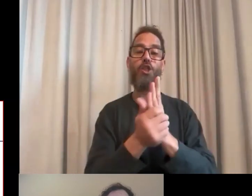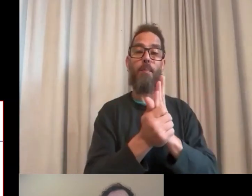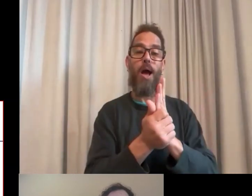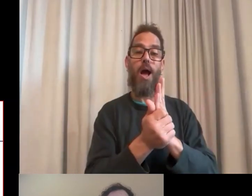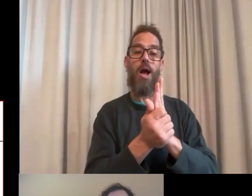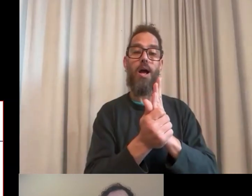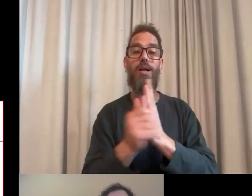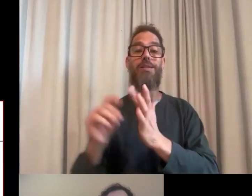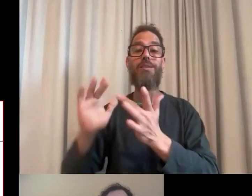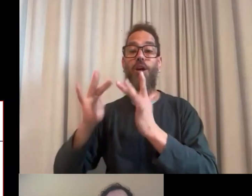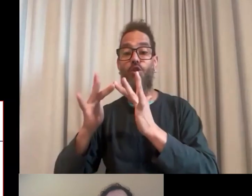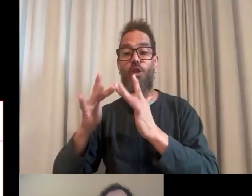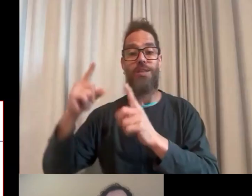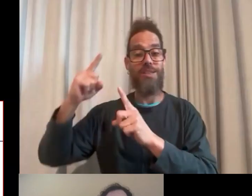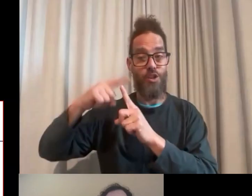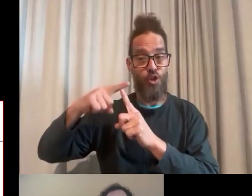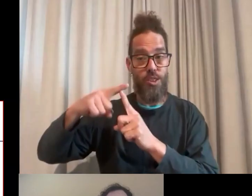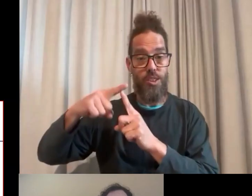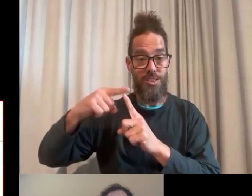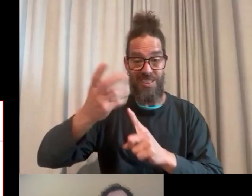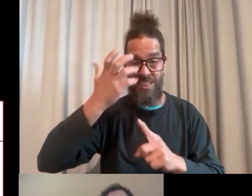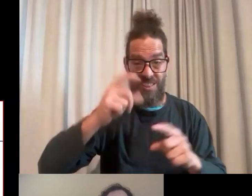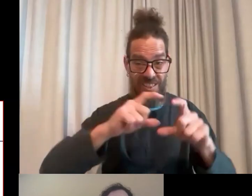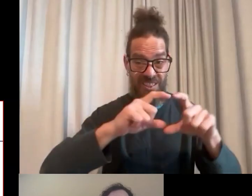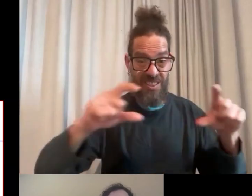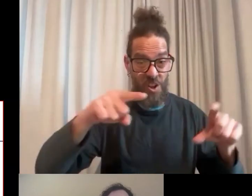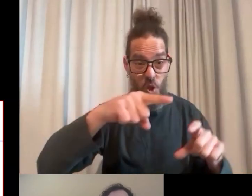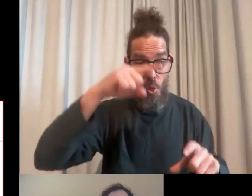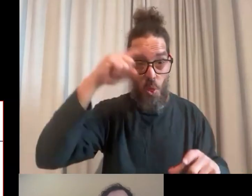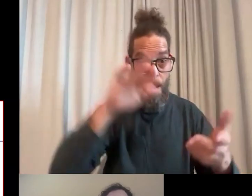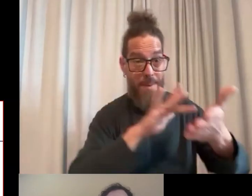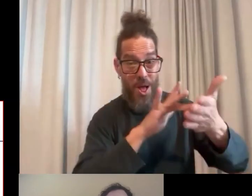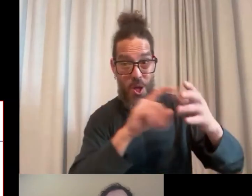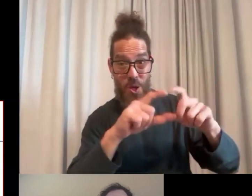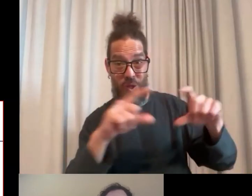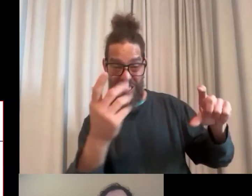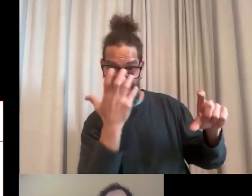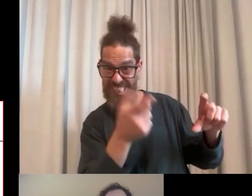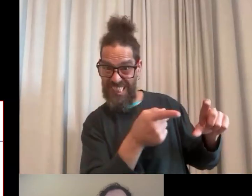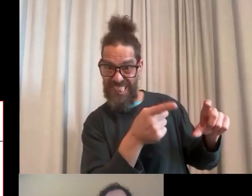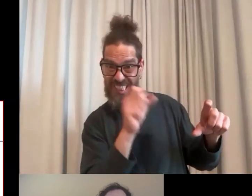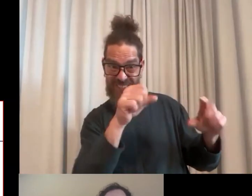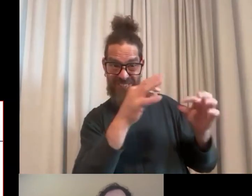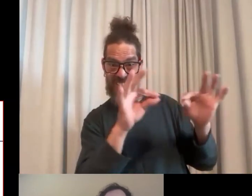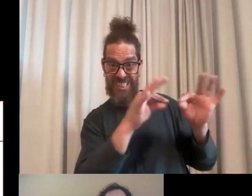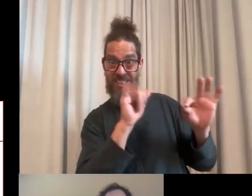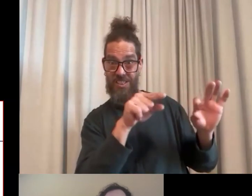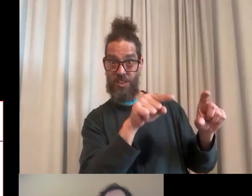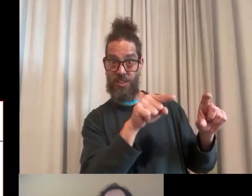Of Regulatory Amendments, Digital Technologies Phase 1.